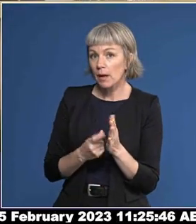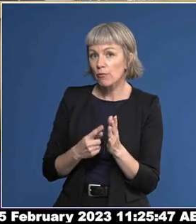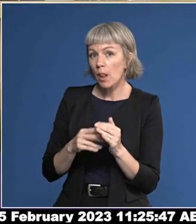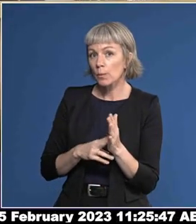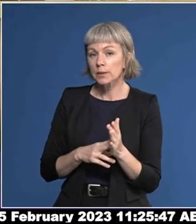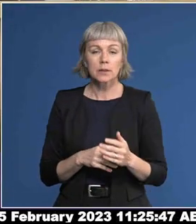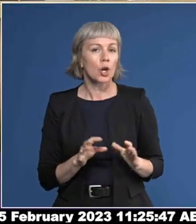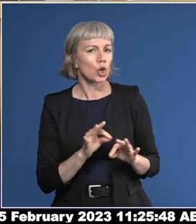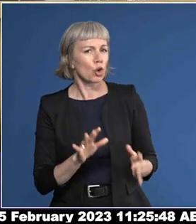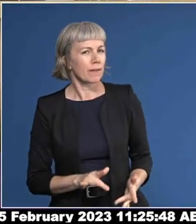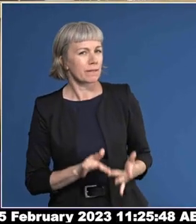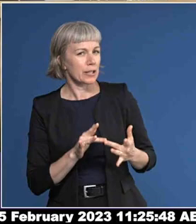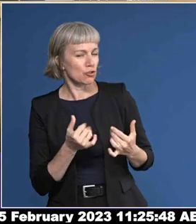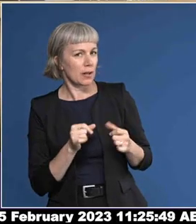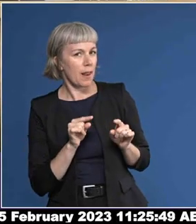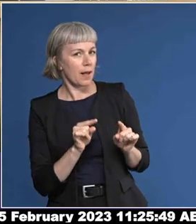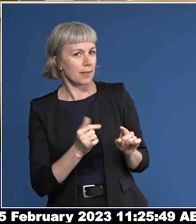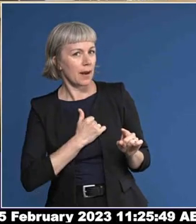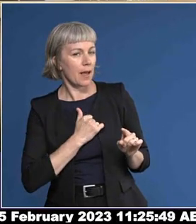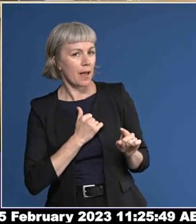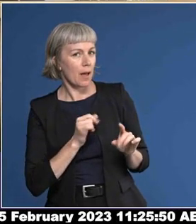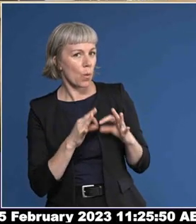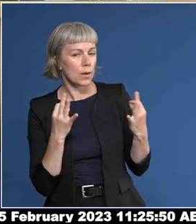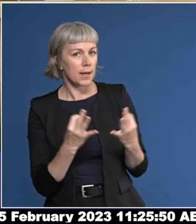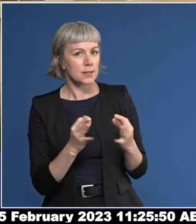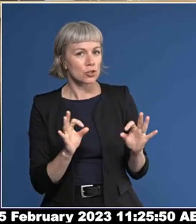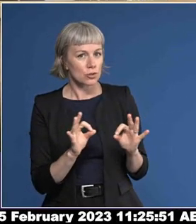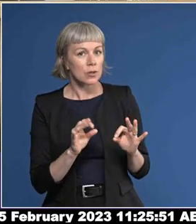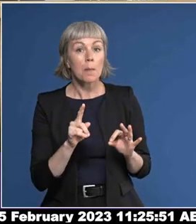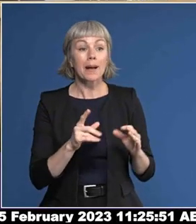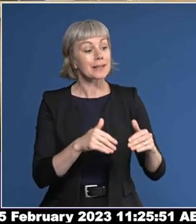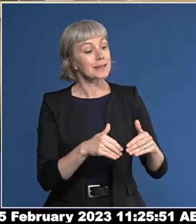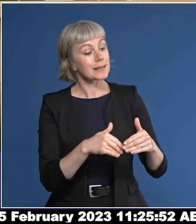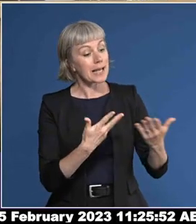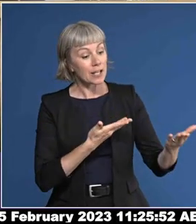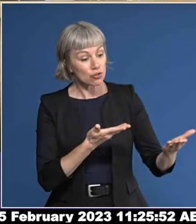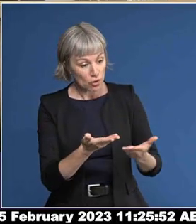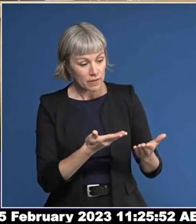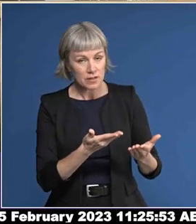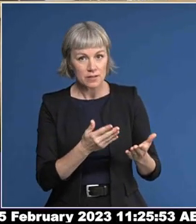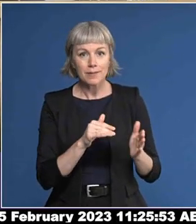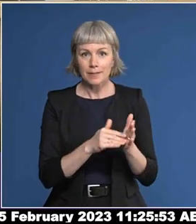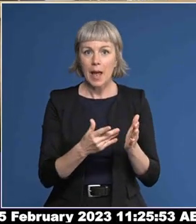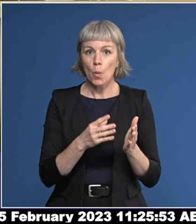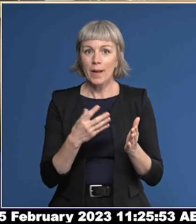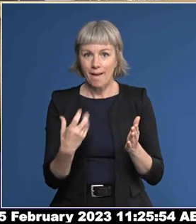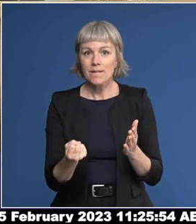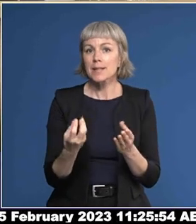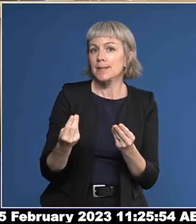However, I think particularly in our day services, where there's an allocation for admin that's overhanging, I think it allows for that.